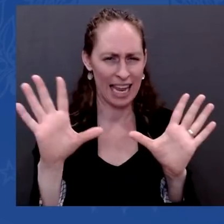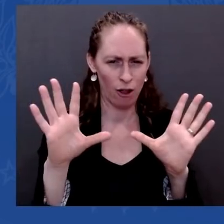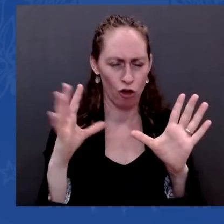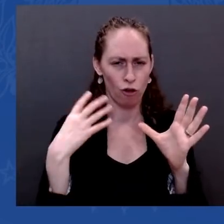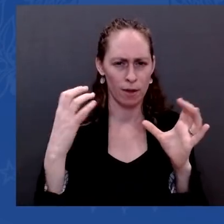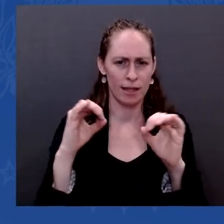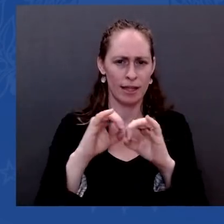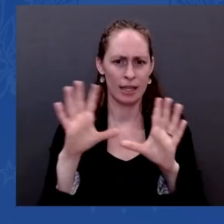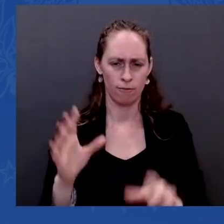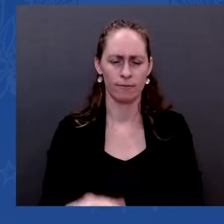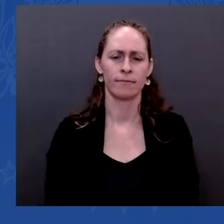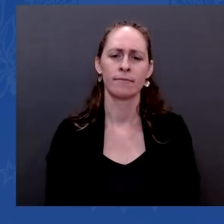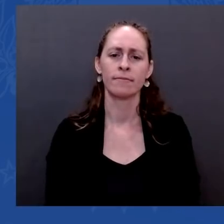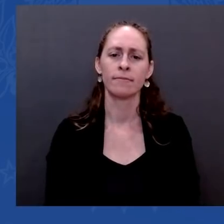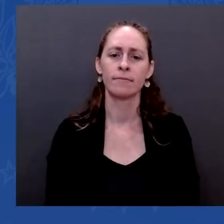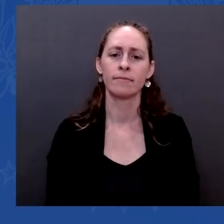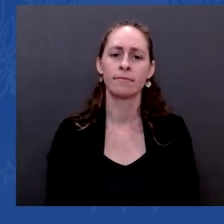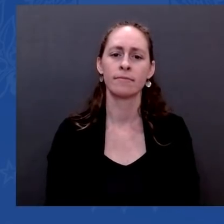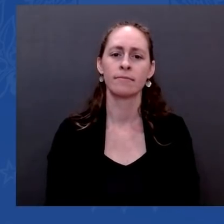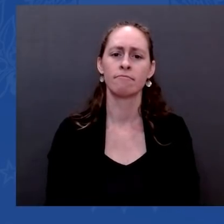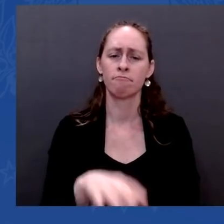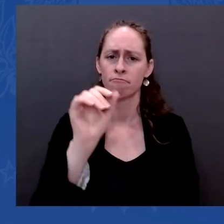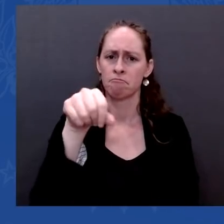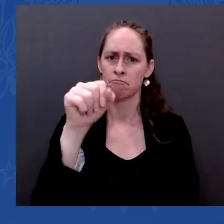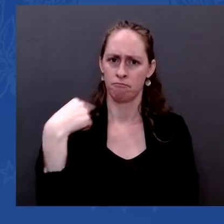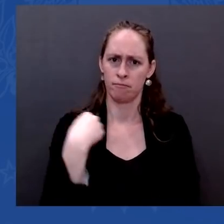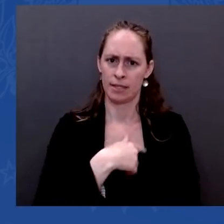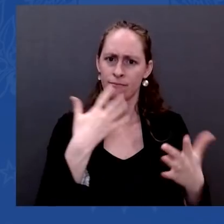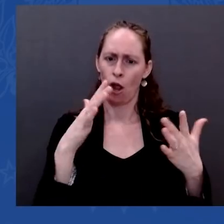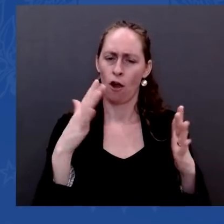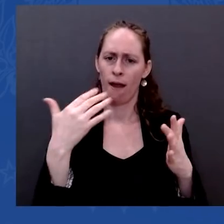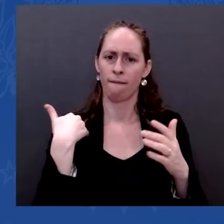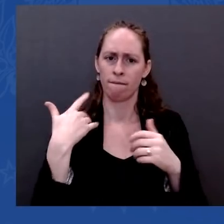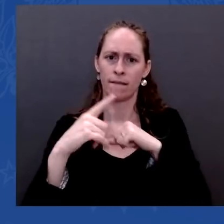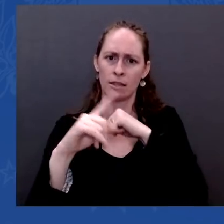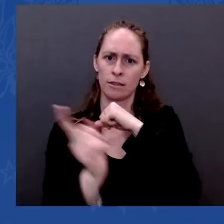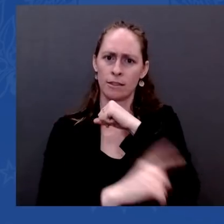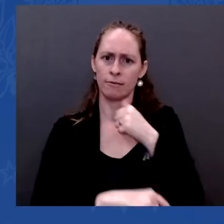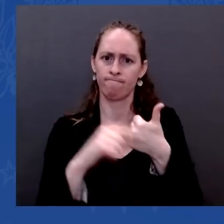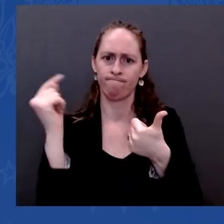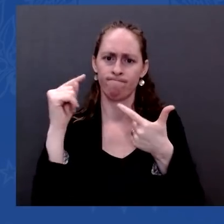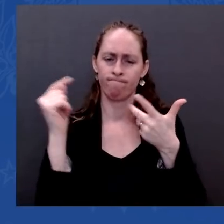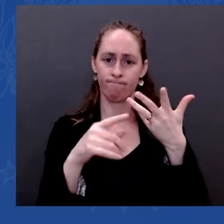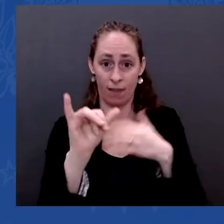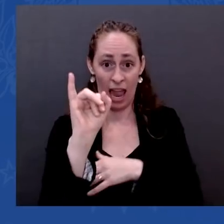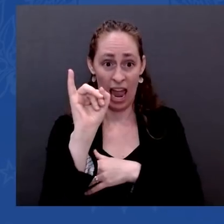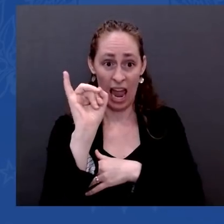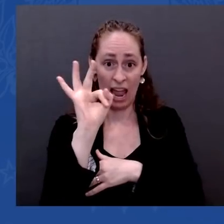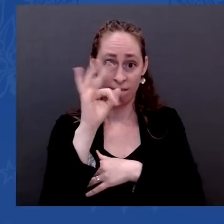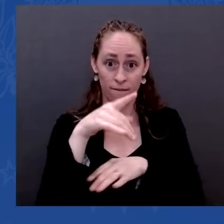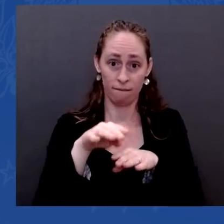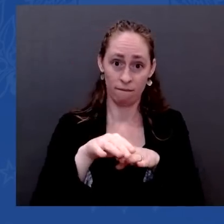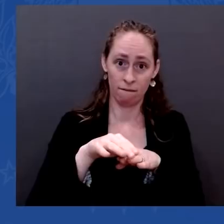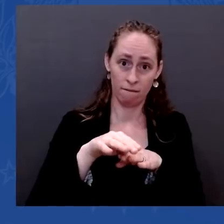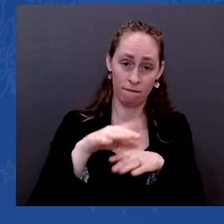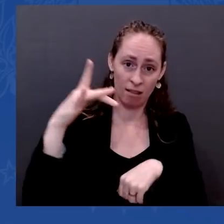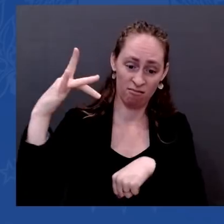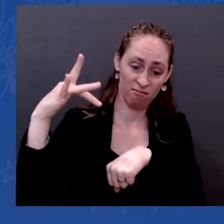if there is a military aggression against Ukraine. And this is necessary. It is necessary that we do this in advance